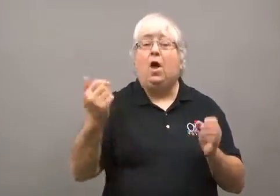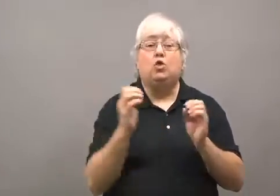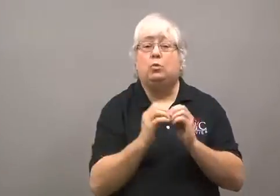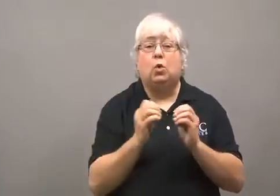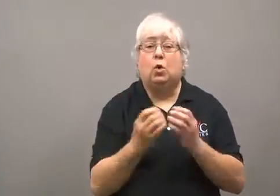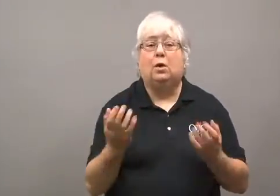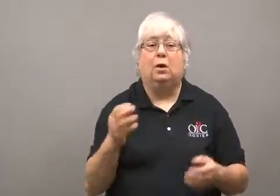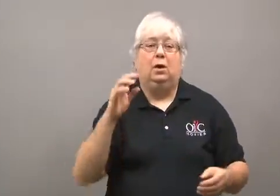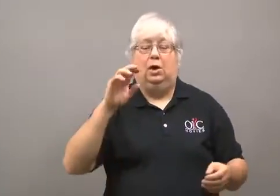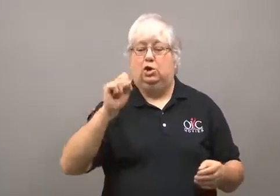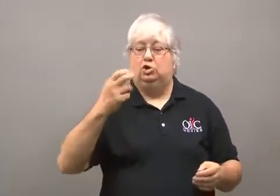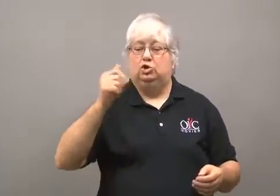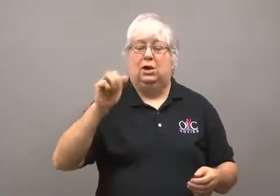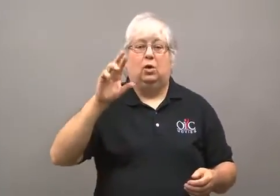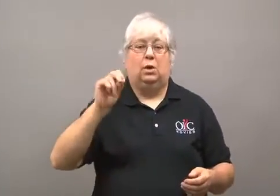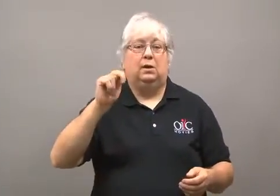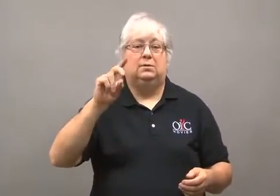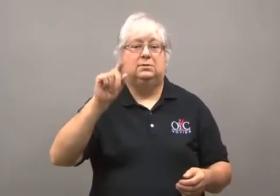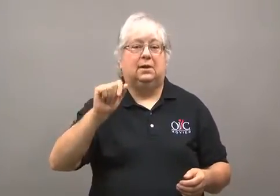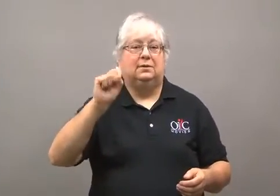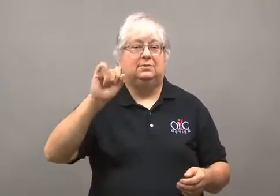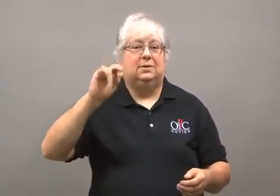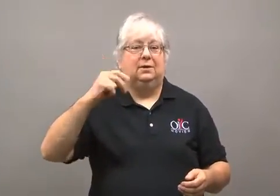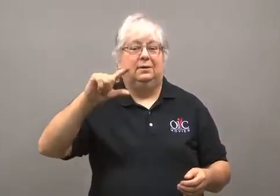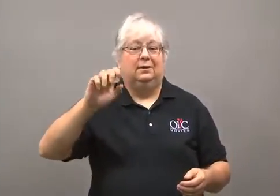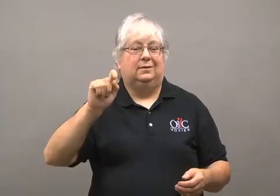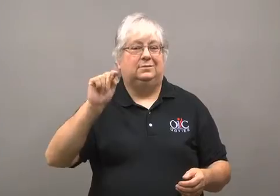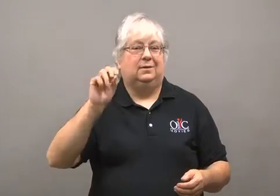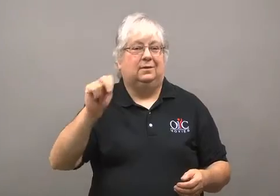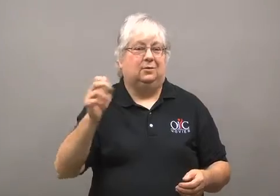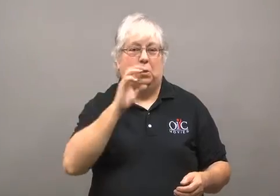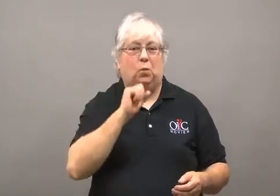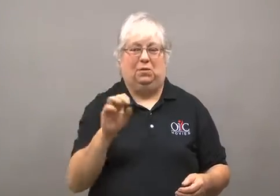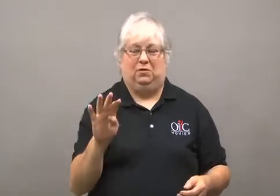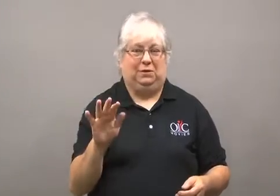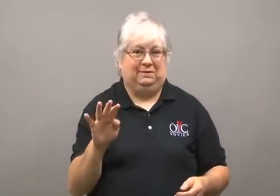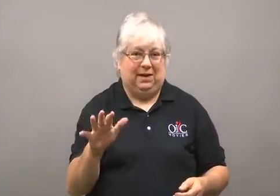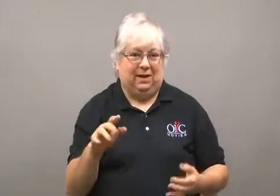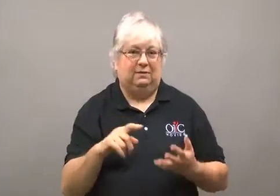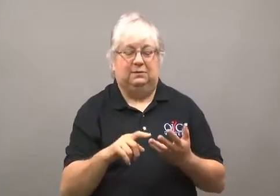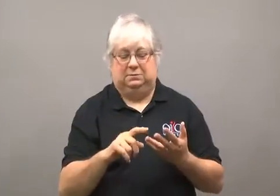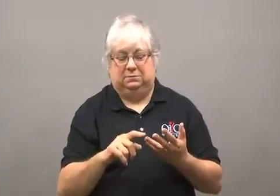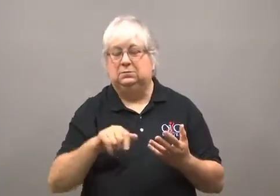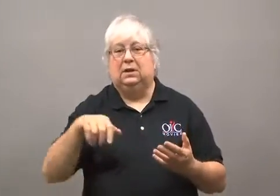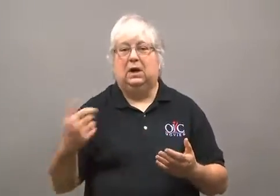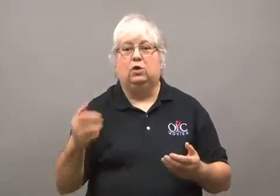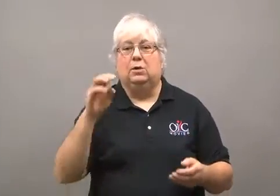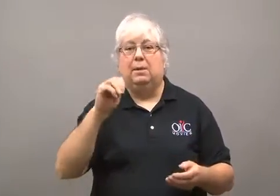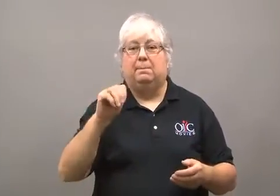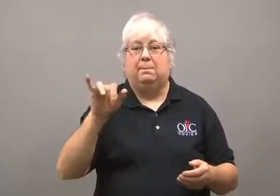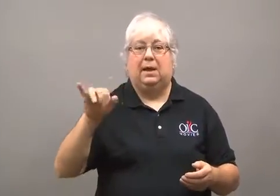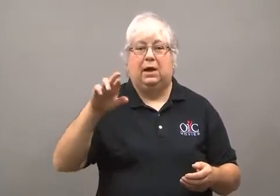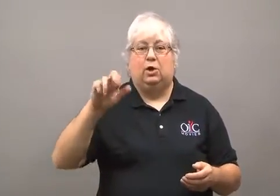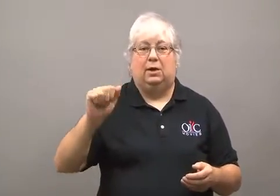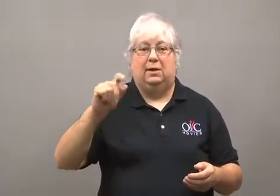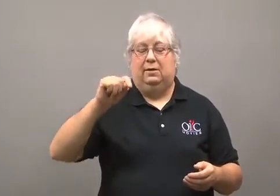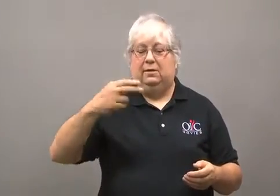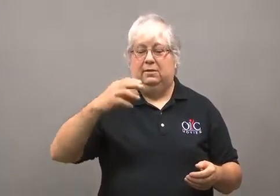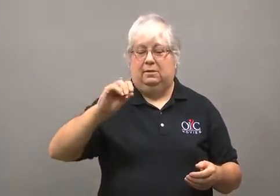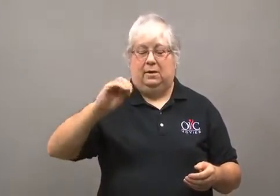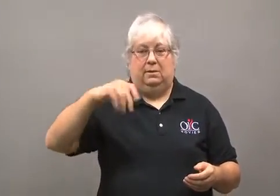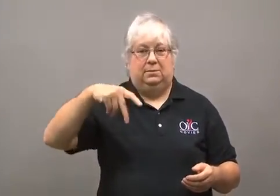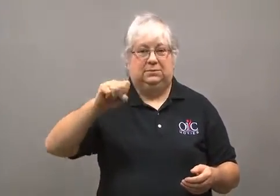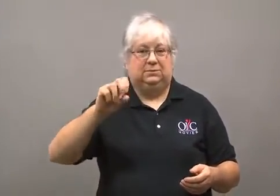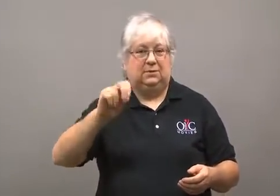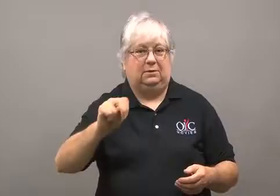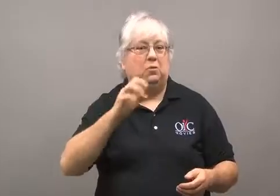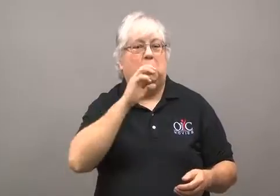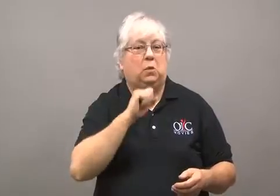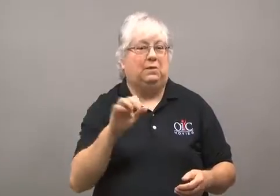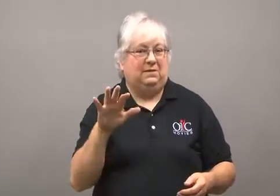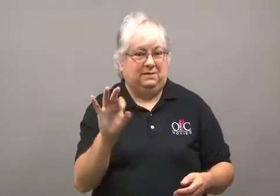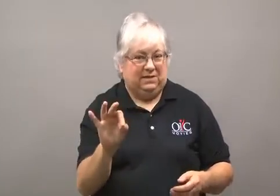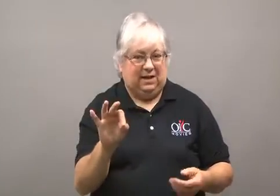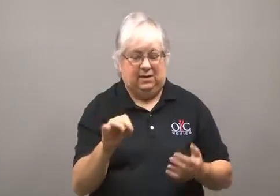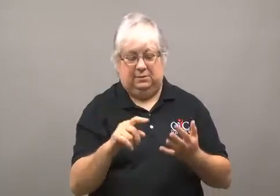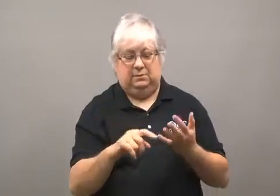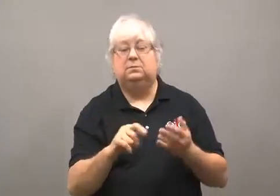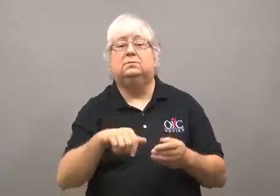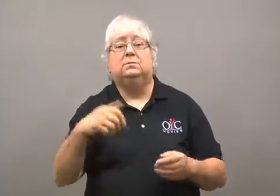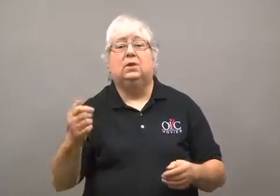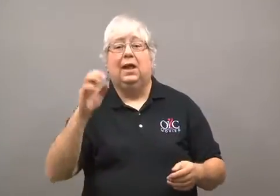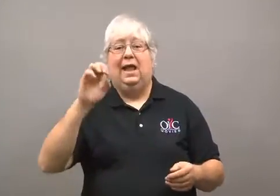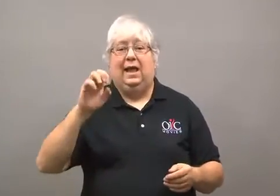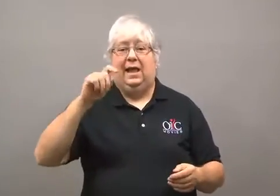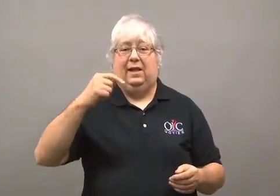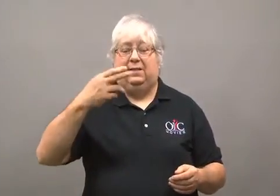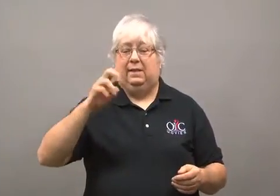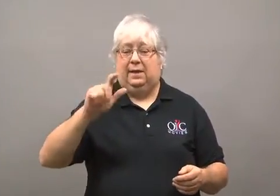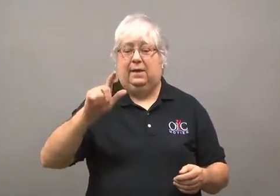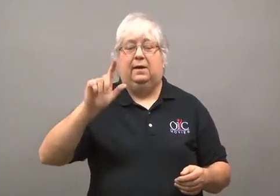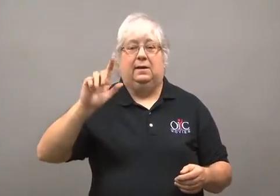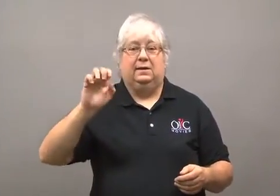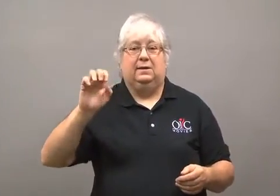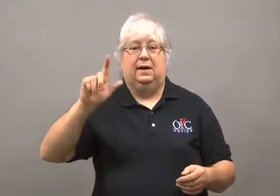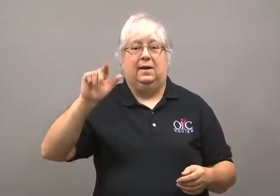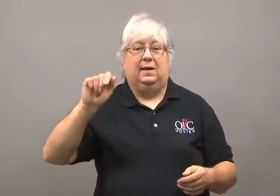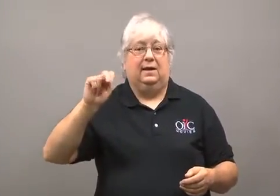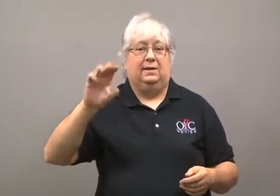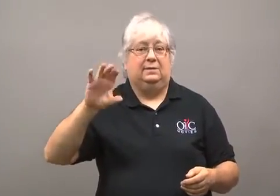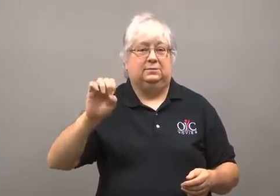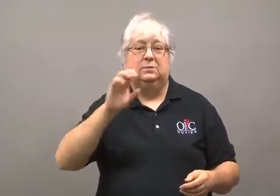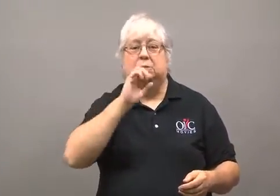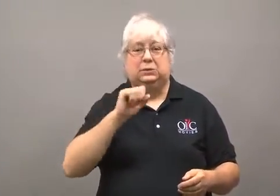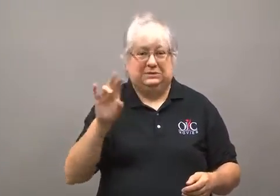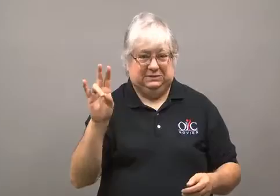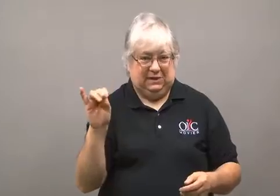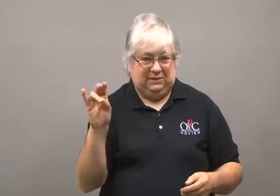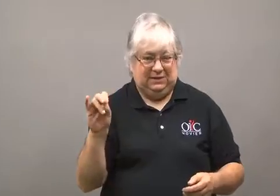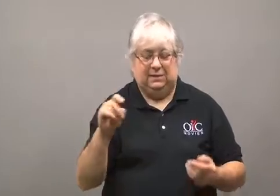Others were Sharonda Singleton, 45; Myra Thompson, 59; Ethel Lee Lance, 70;